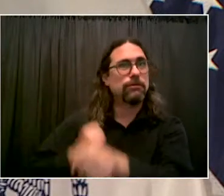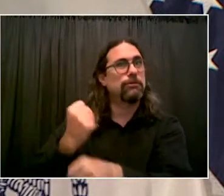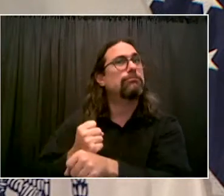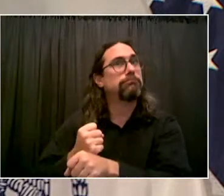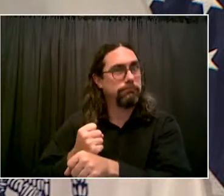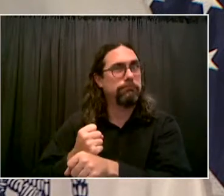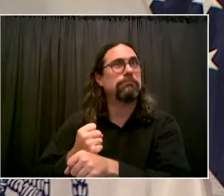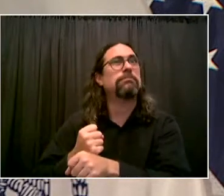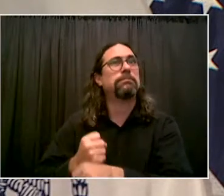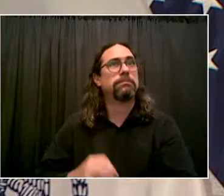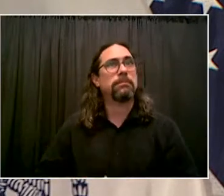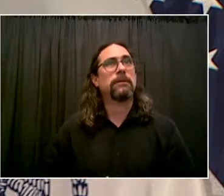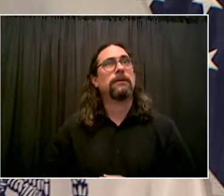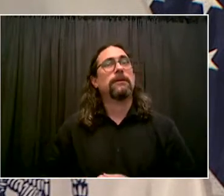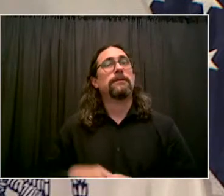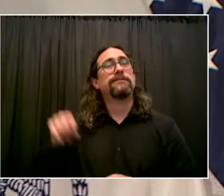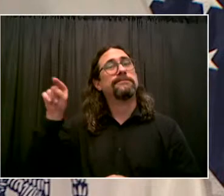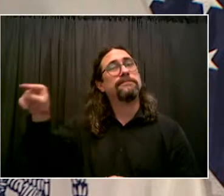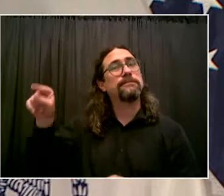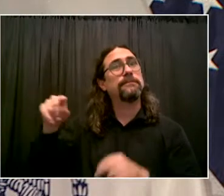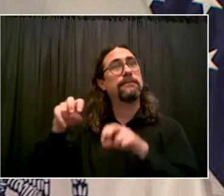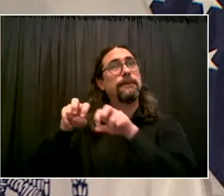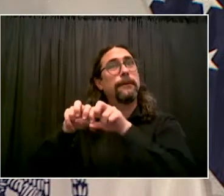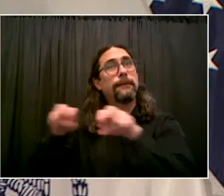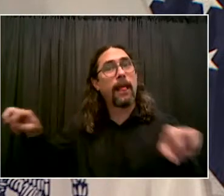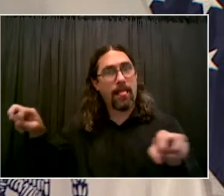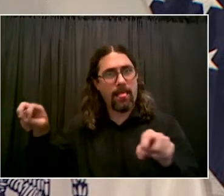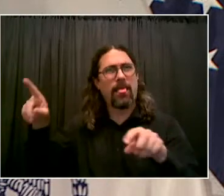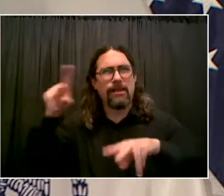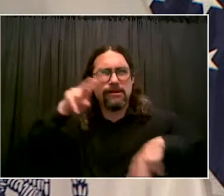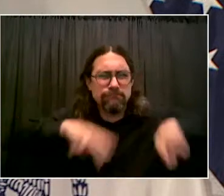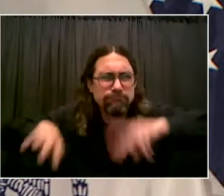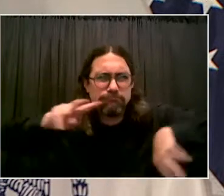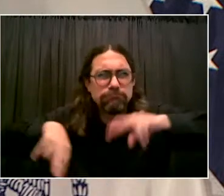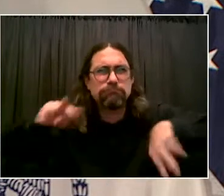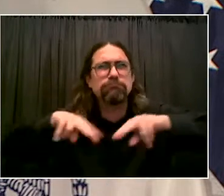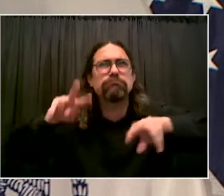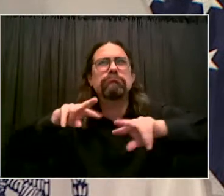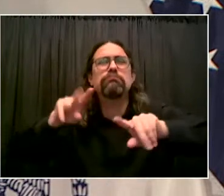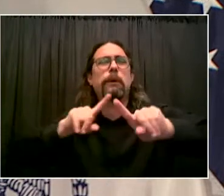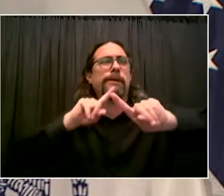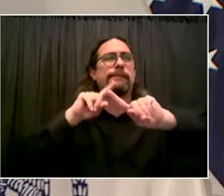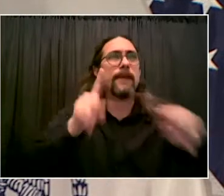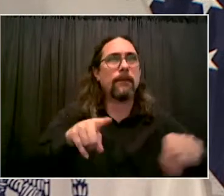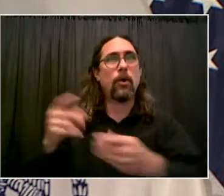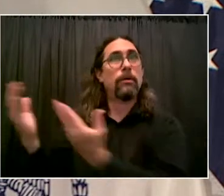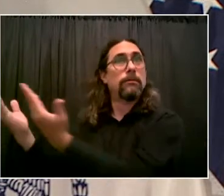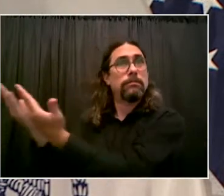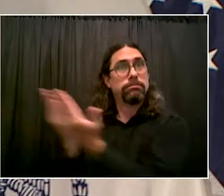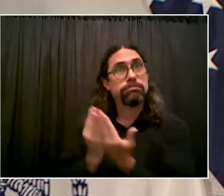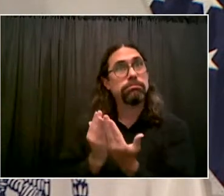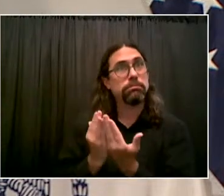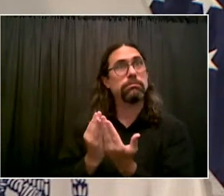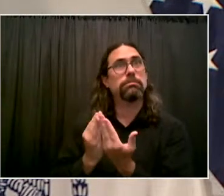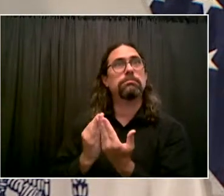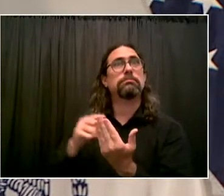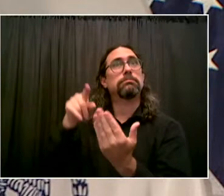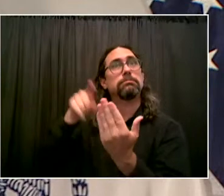OVER THE LAST YEAR OR MOR. E JUST TO MAKE IT REAL CLEAR, WITHOUT A REPORT ORIGINALLY CAME